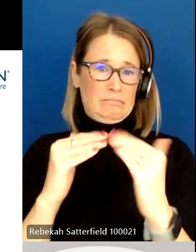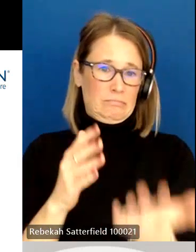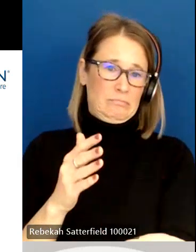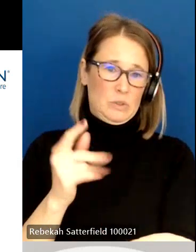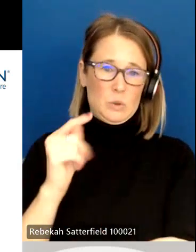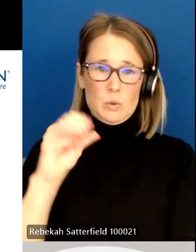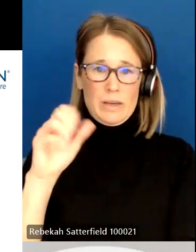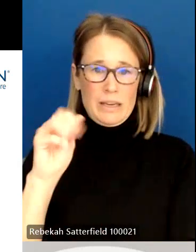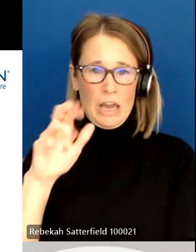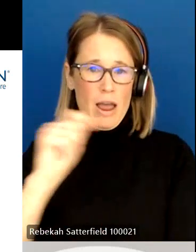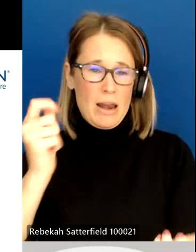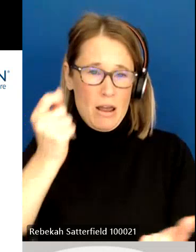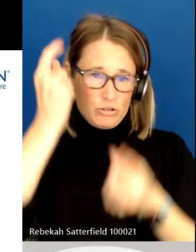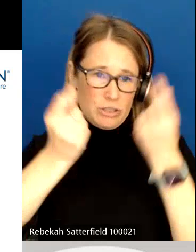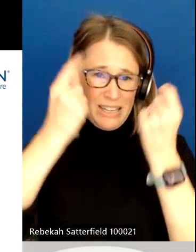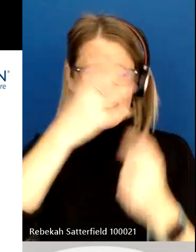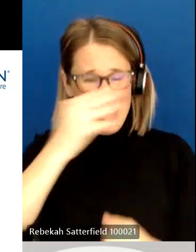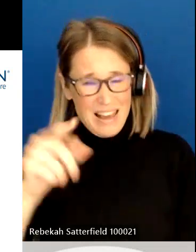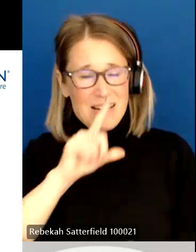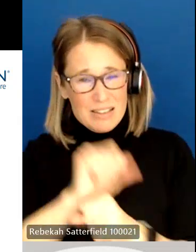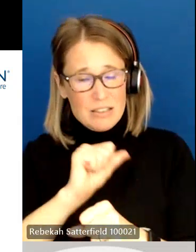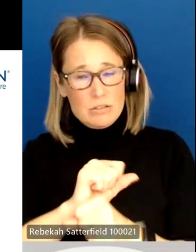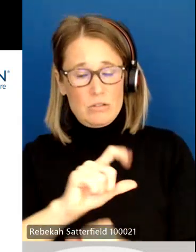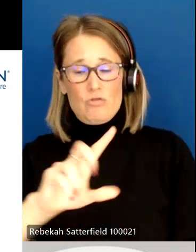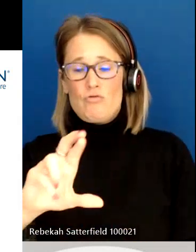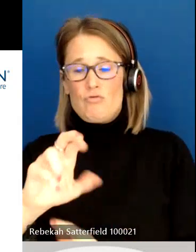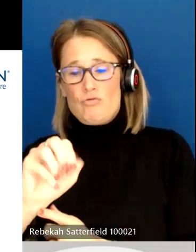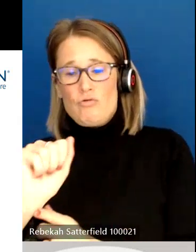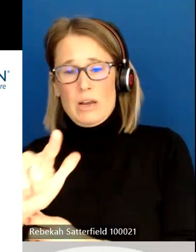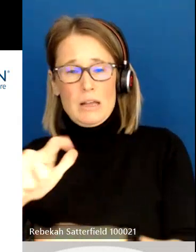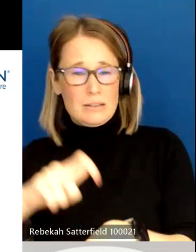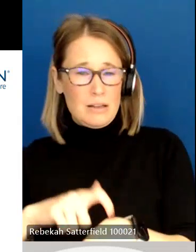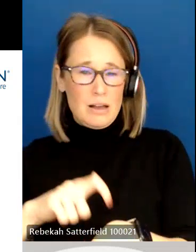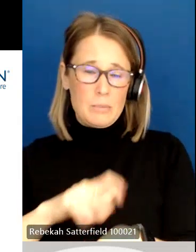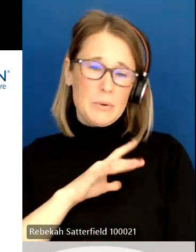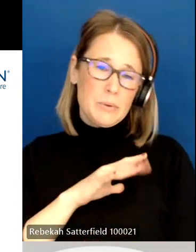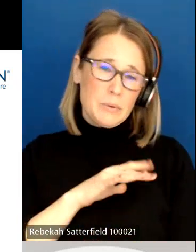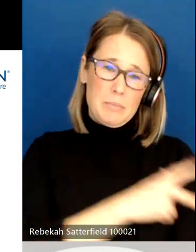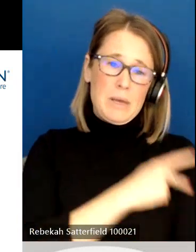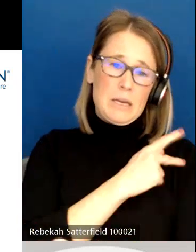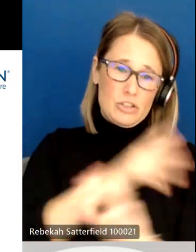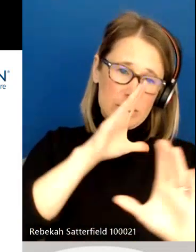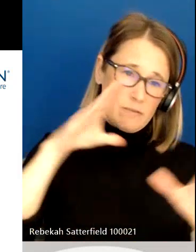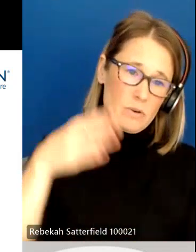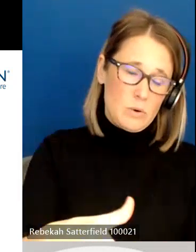and it's in real time right it it supports a more patient cented uh form of communication so these